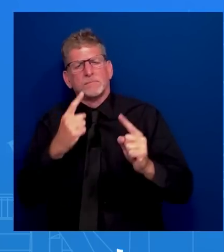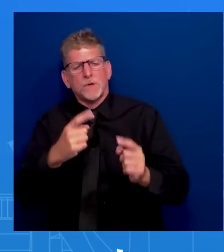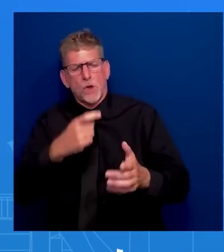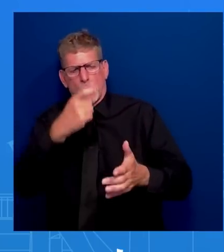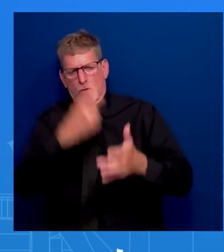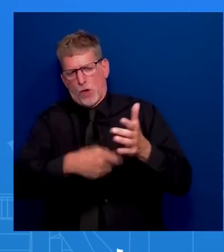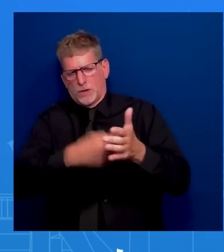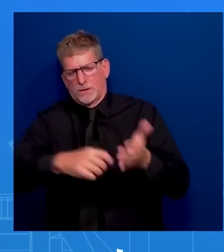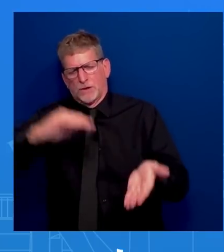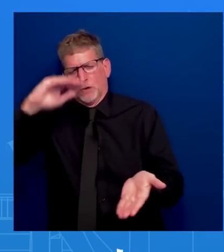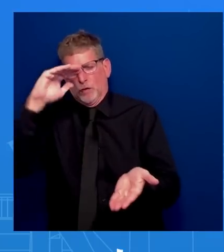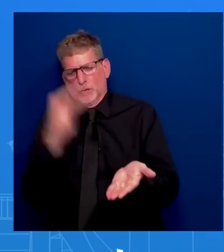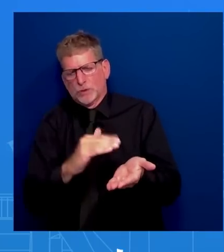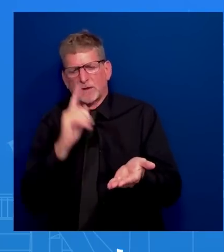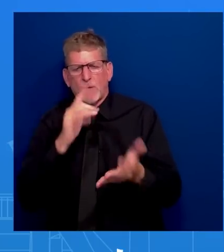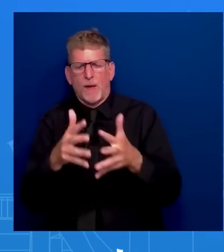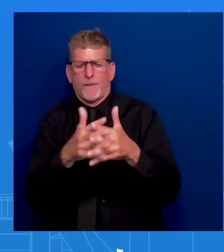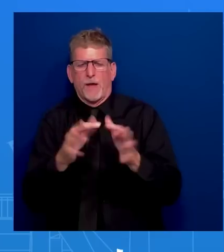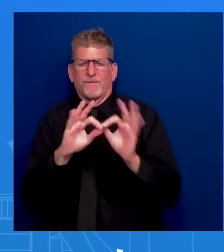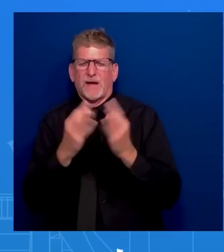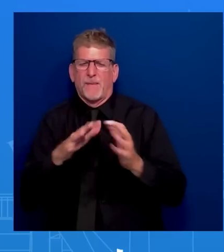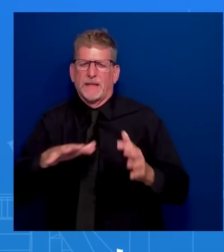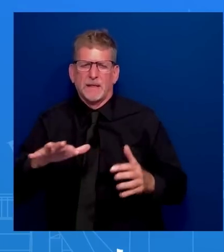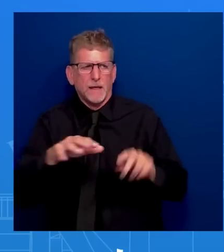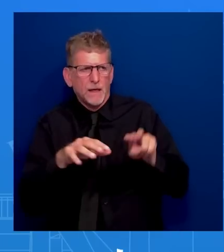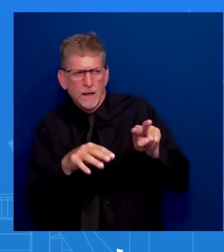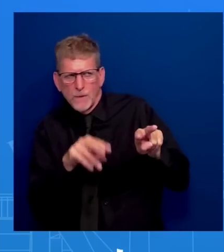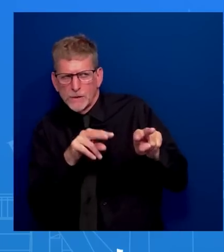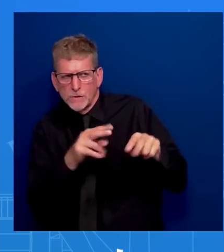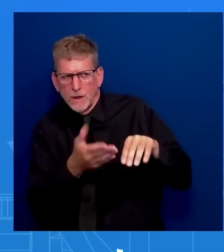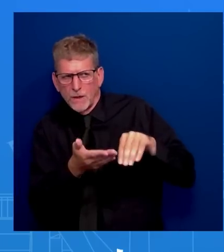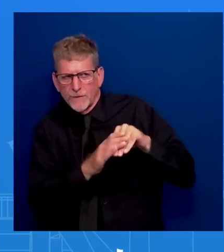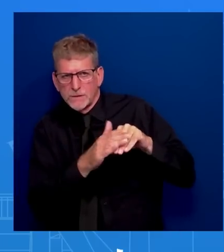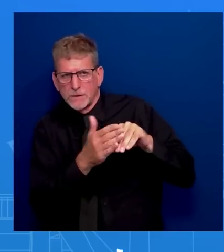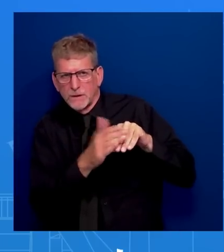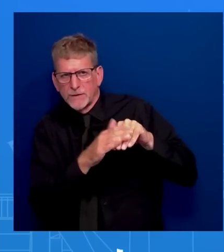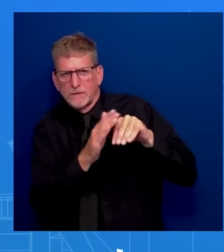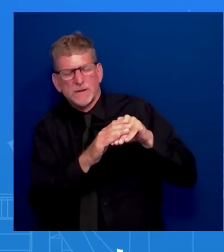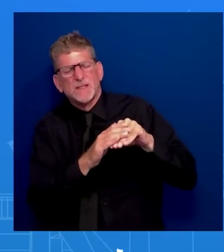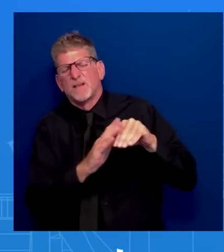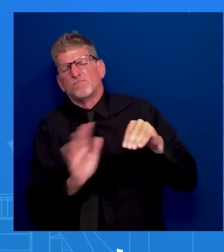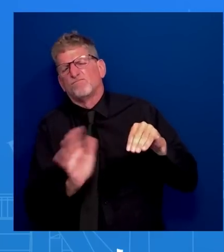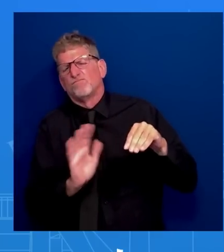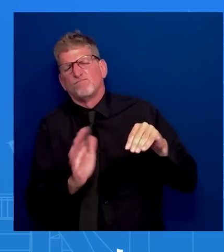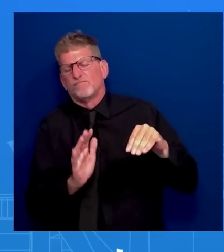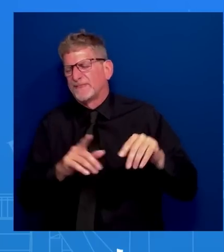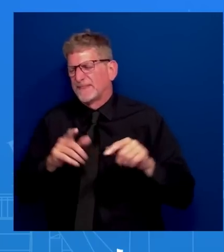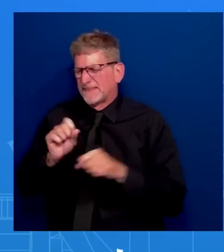We laid out our -- our plan on what that would look like. So, we haven't seen the data yet for tomorrow.